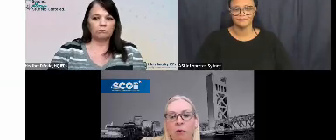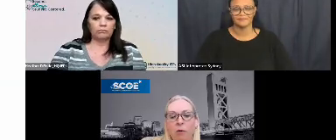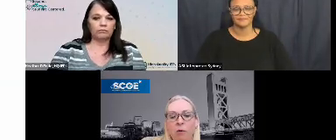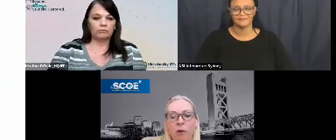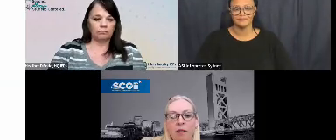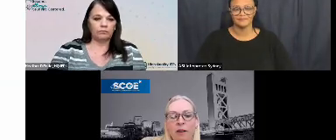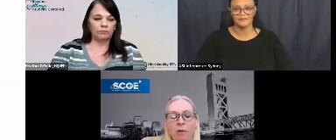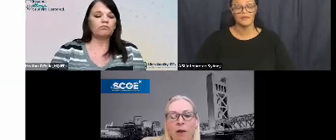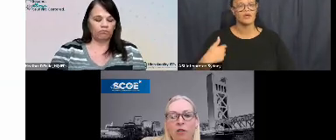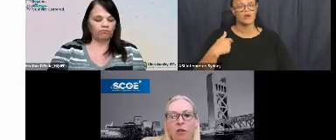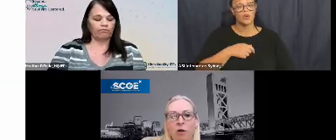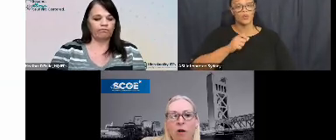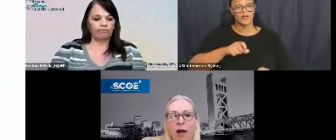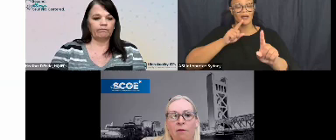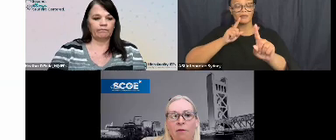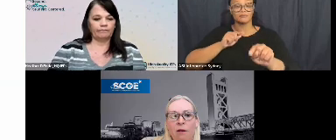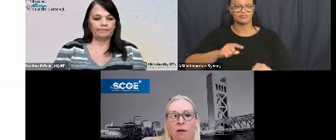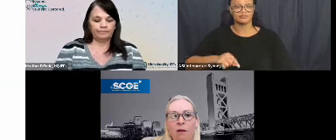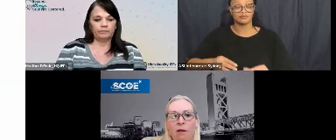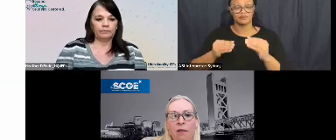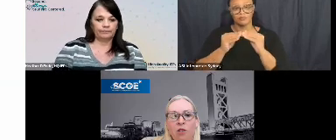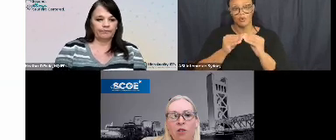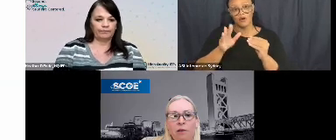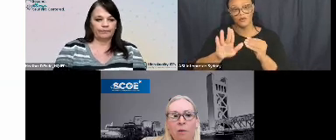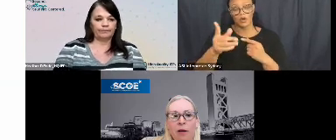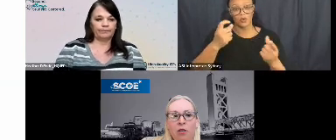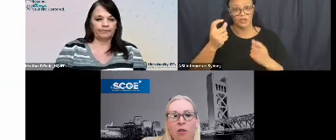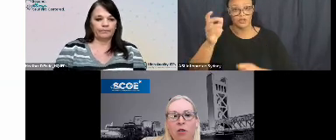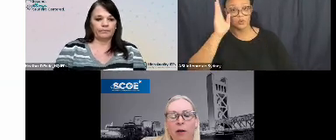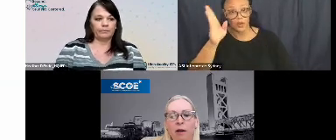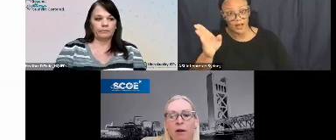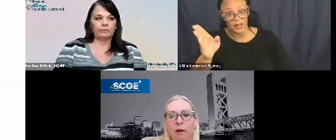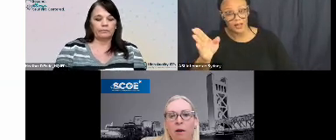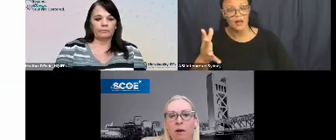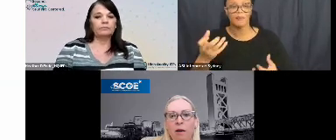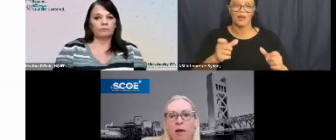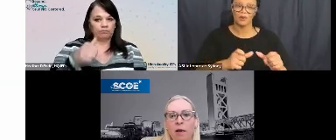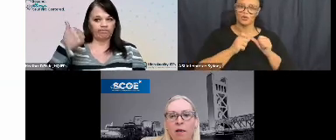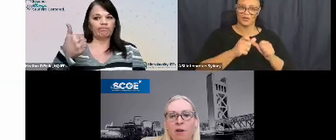to get through the rest of the information so you all have additional information. Shall we